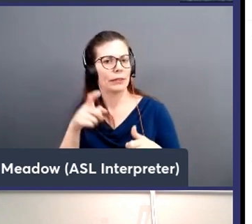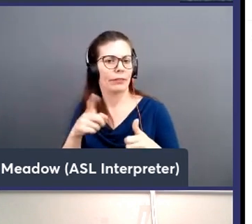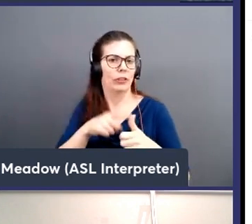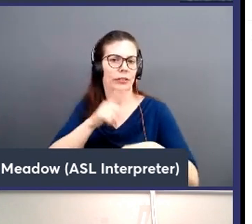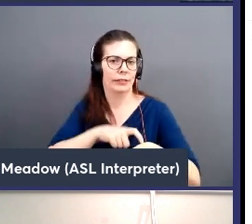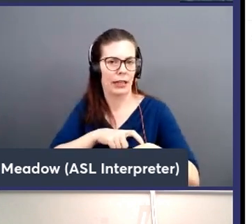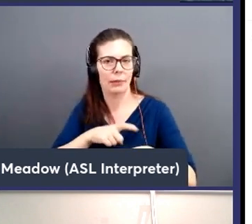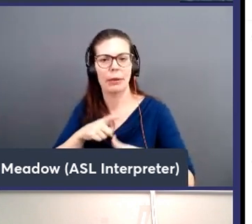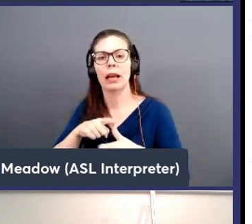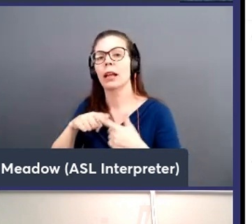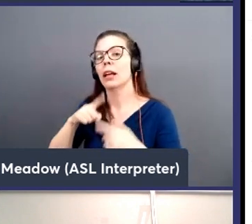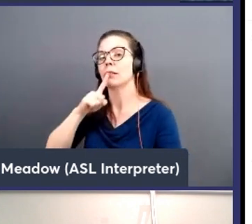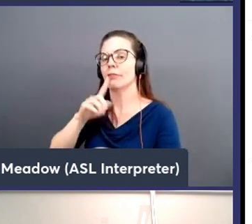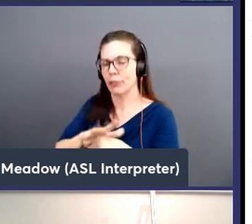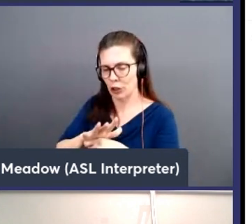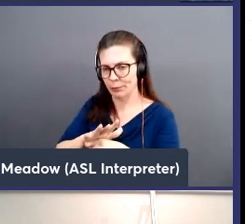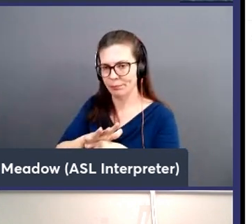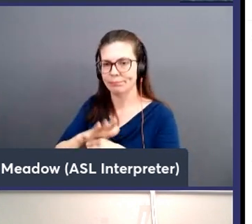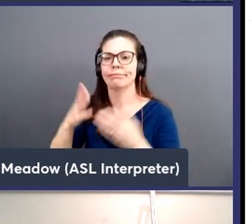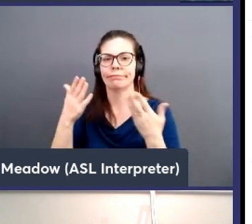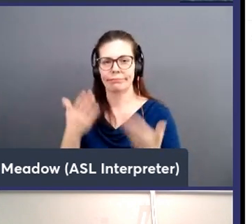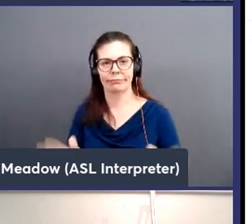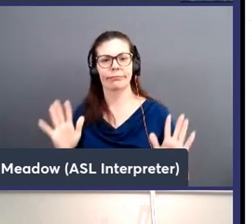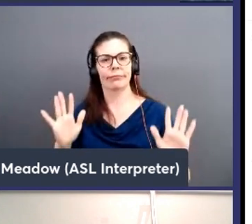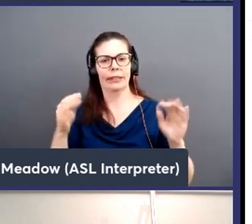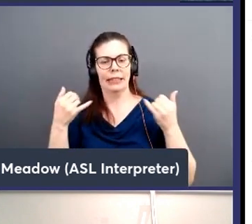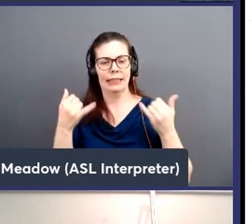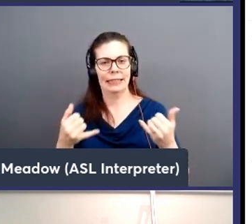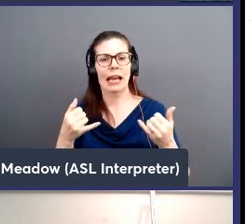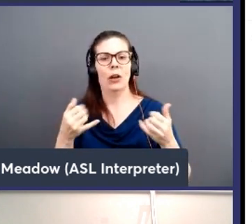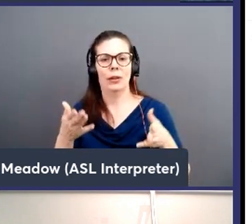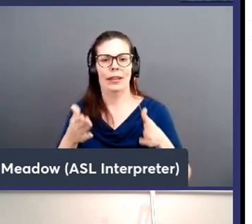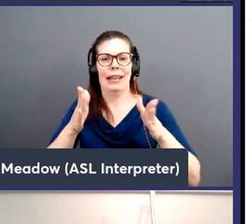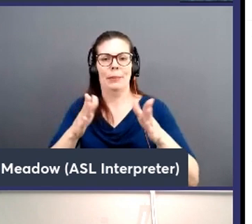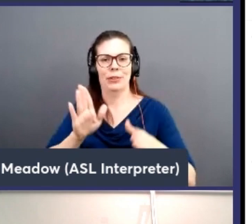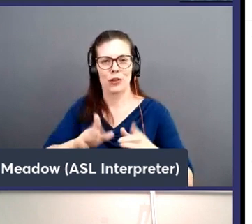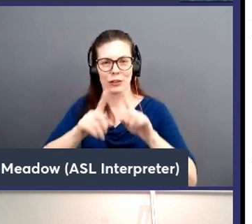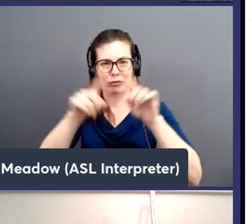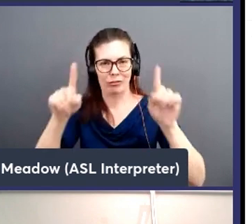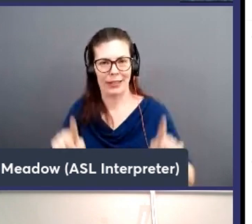and then S3 Backups are enabled in your screen. You can start creating backup.